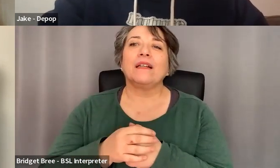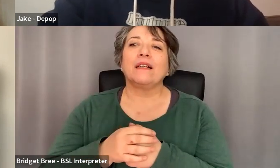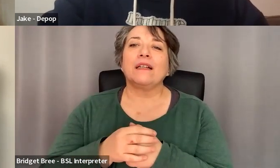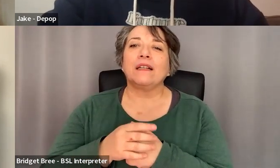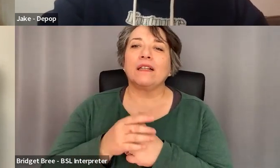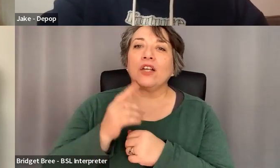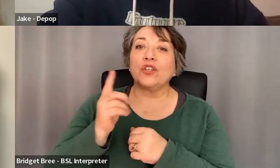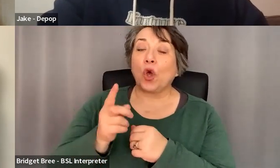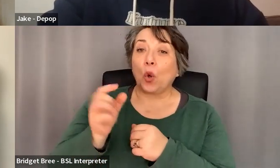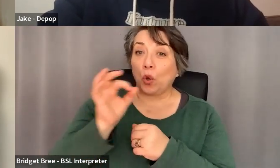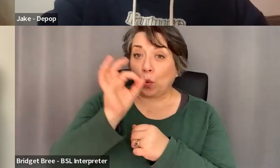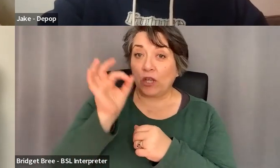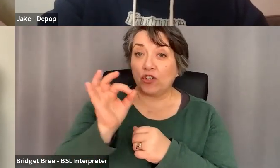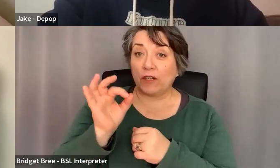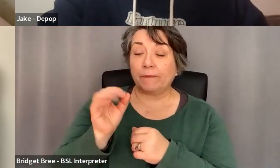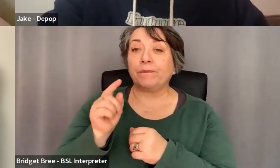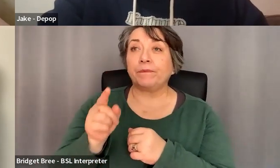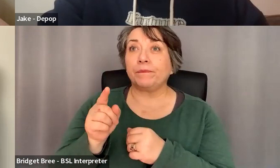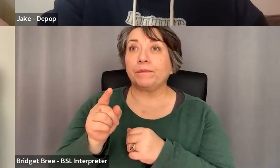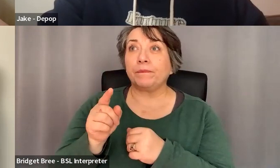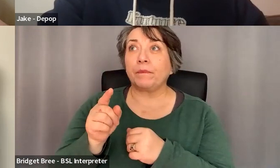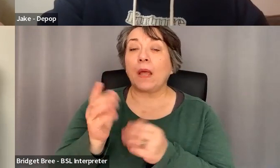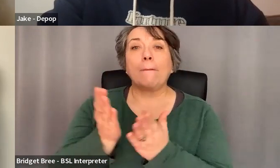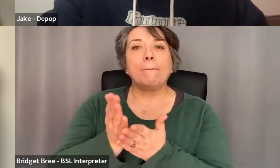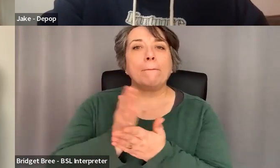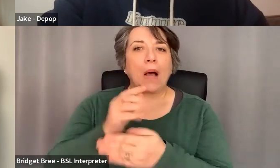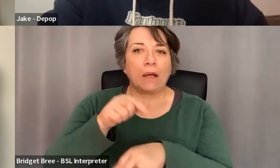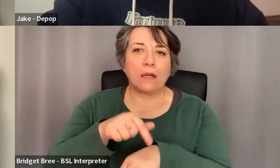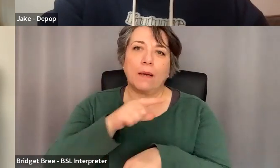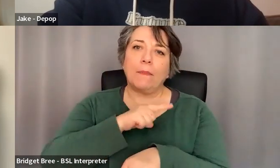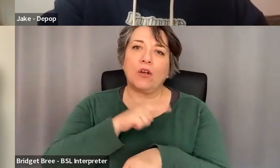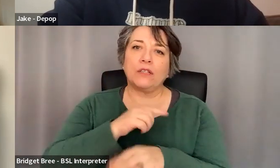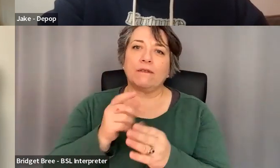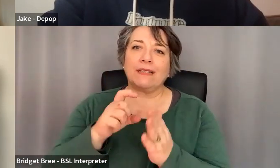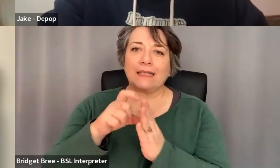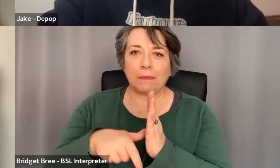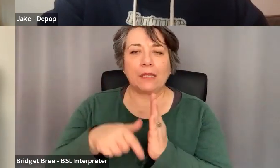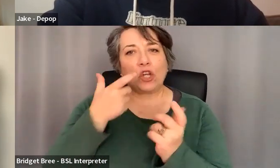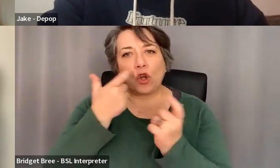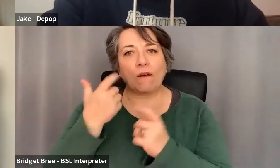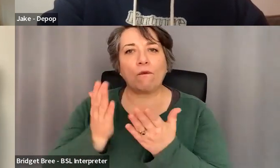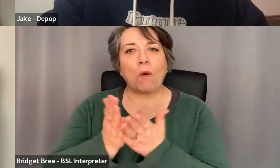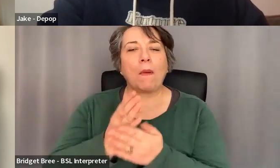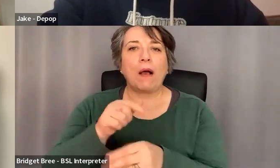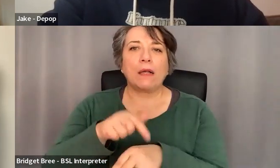So Natalie has got a question. So Natalie's only able to work part time due to her disability when you advertise the rollers full time. She's only able to work part time due to her disability.